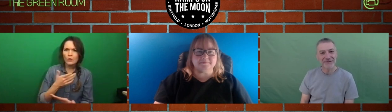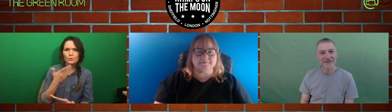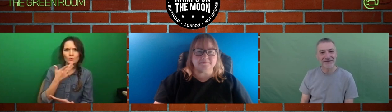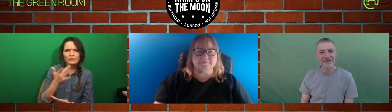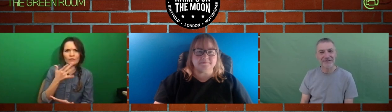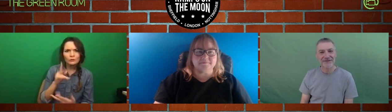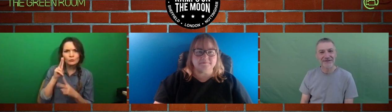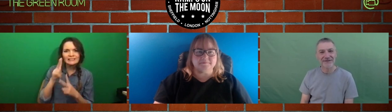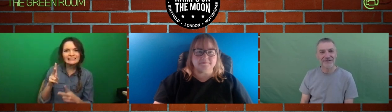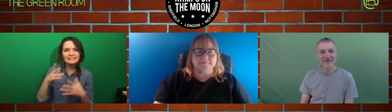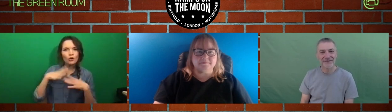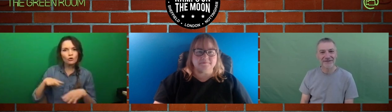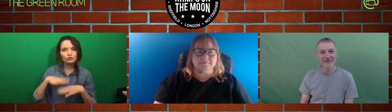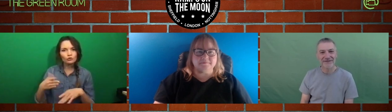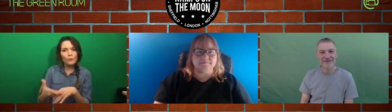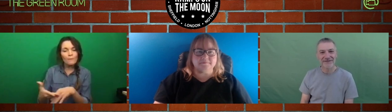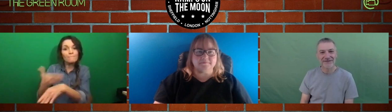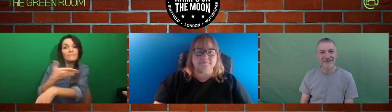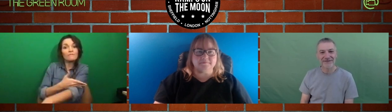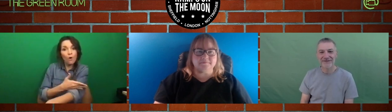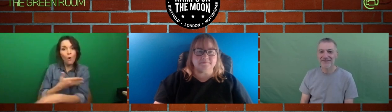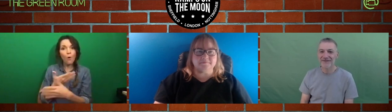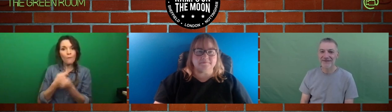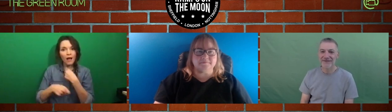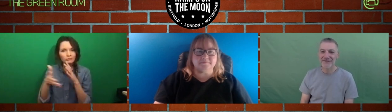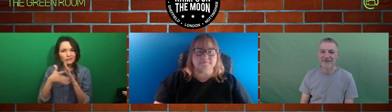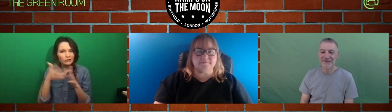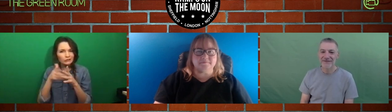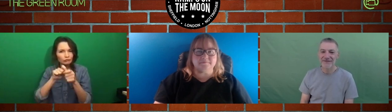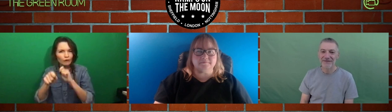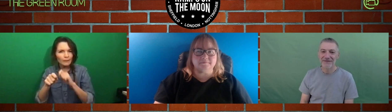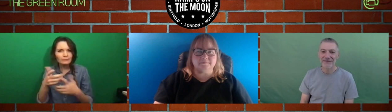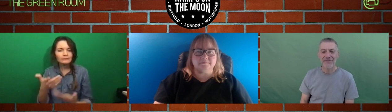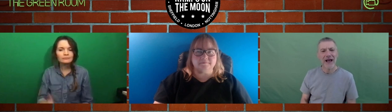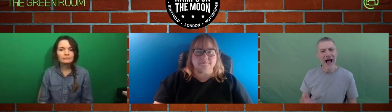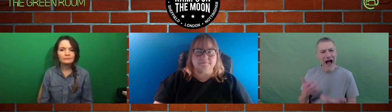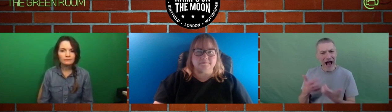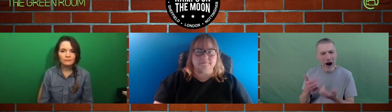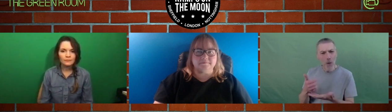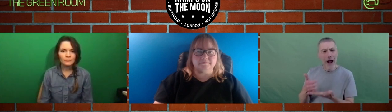those costumes before? RH: How it helped me? Oh.